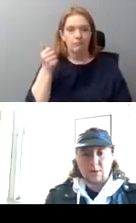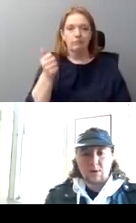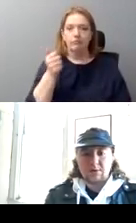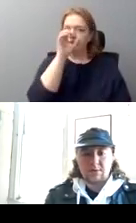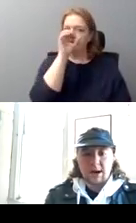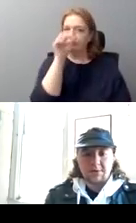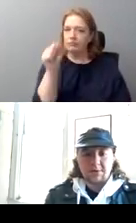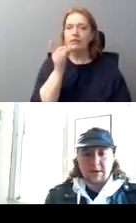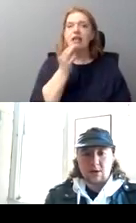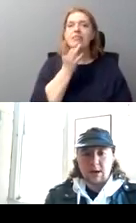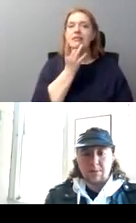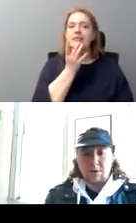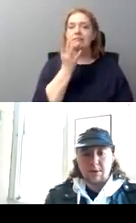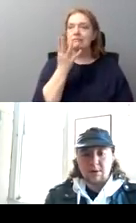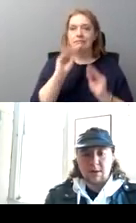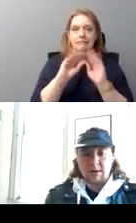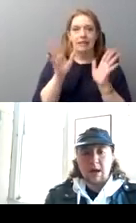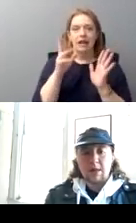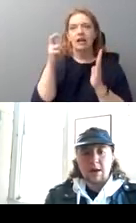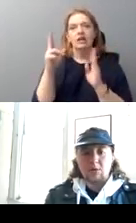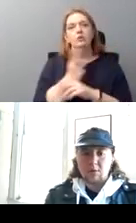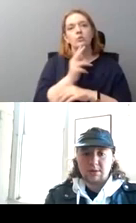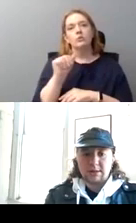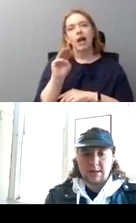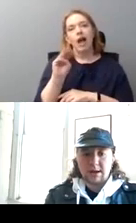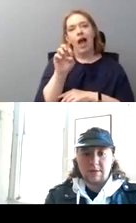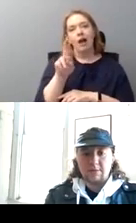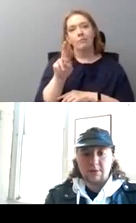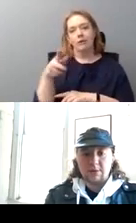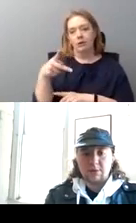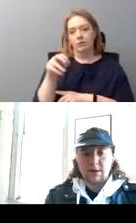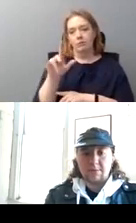of the walls of tapestry and amber polyurethane that glows in the daylight and flickers with flame